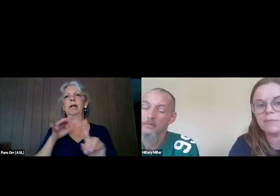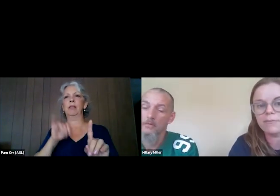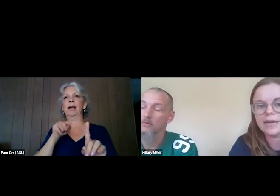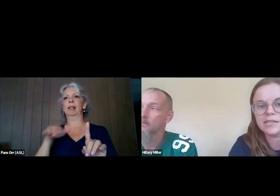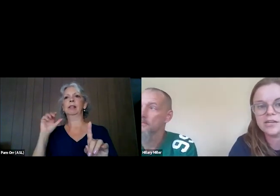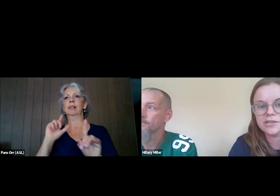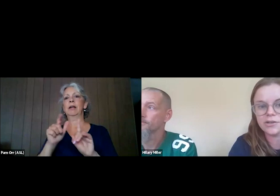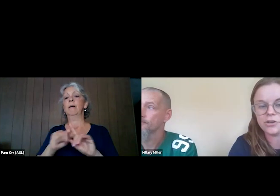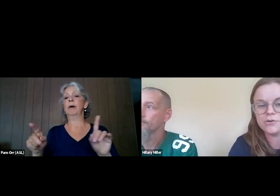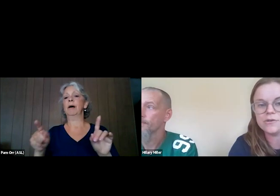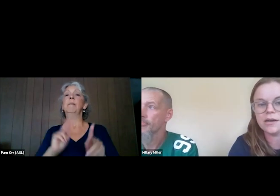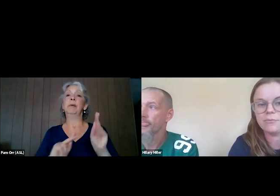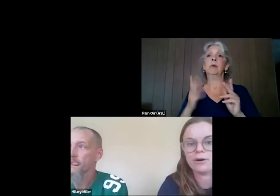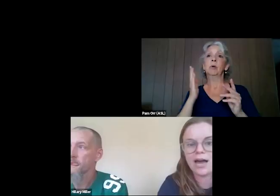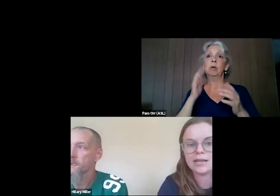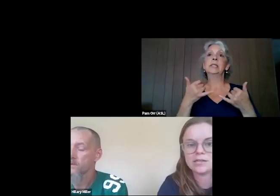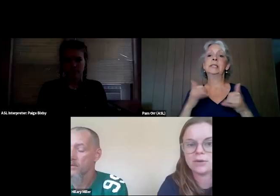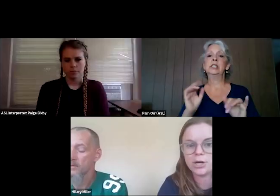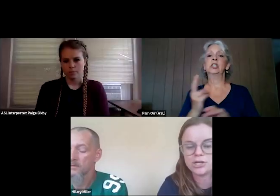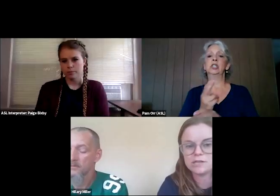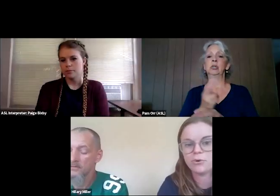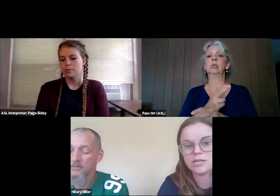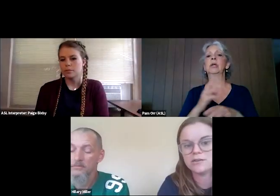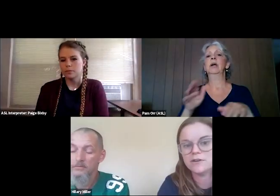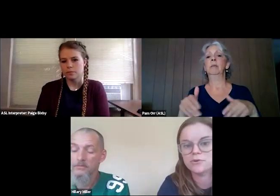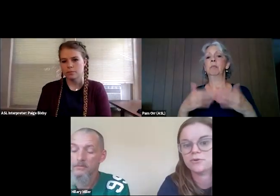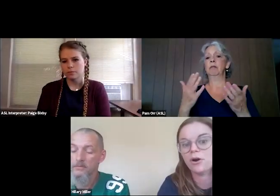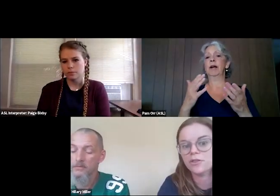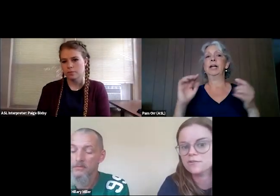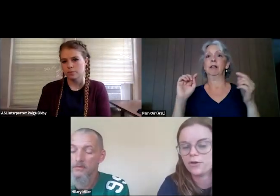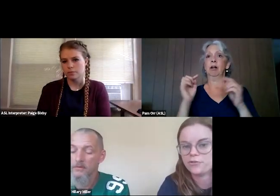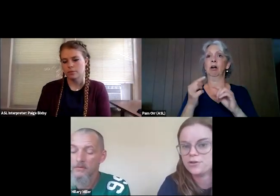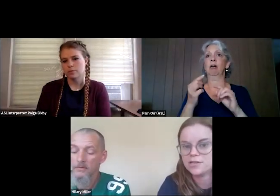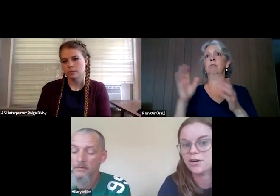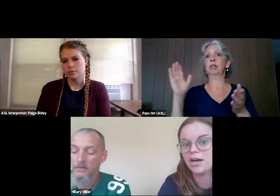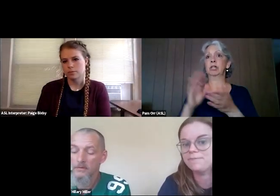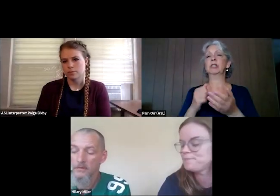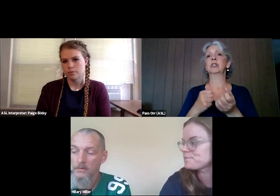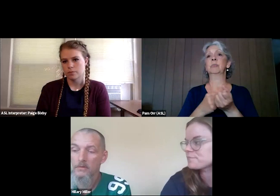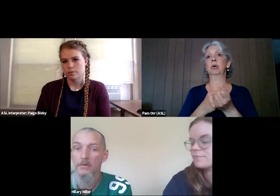that people might continue to still use, and providing this harm reduction support to individuals regardless of whether they're using or not.